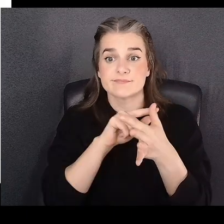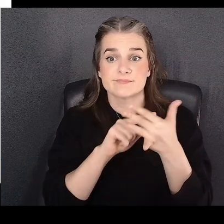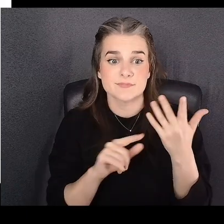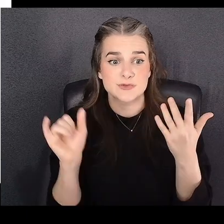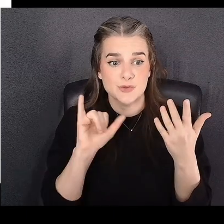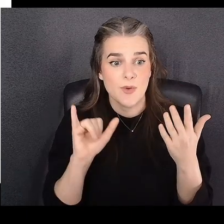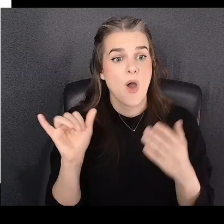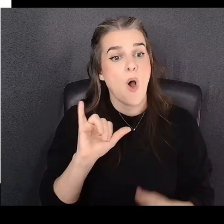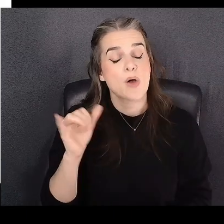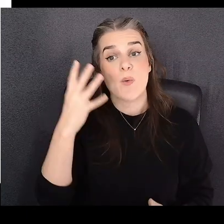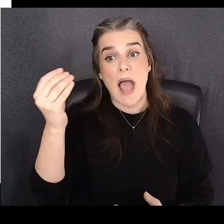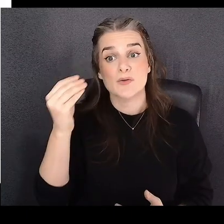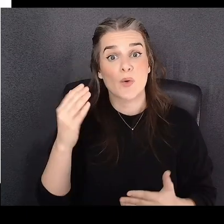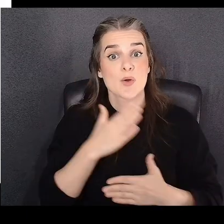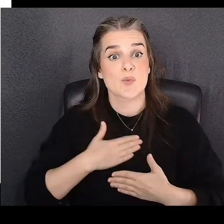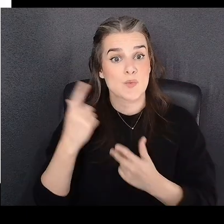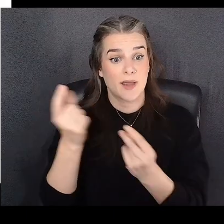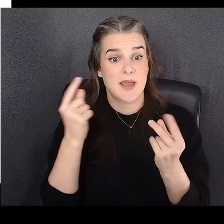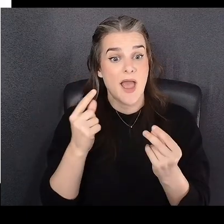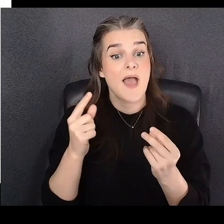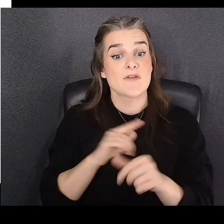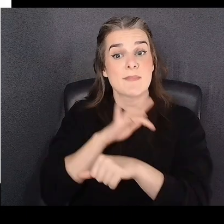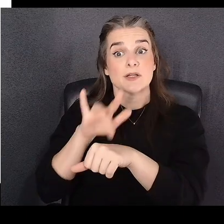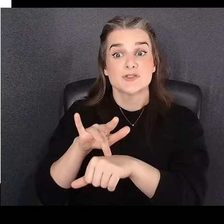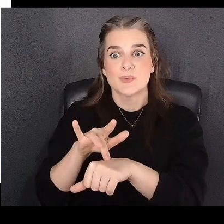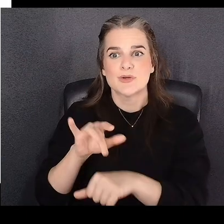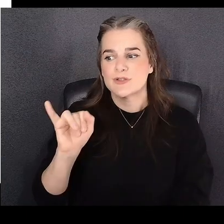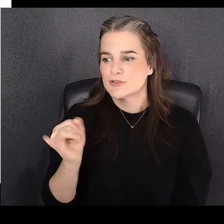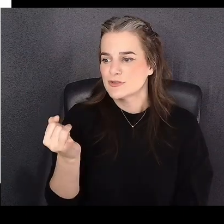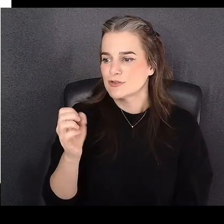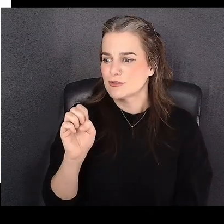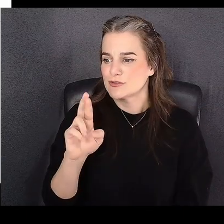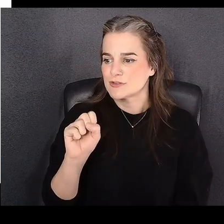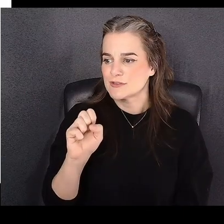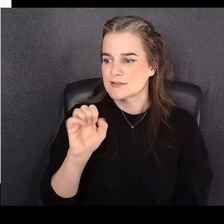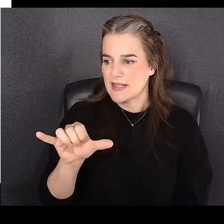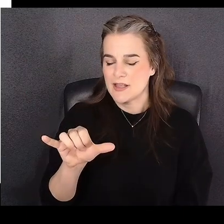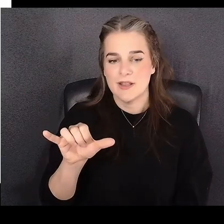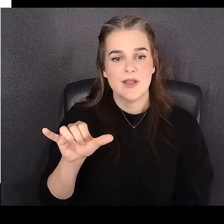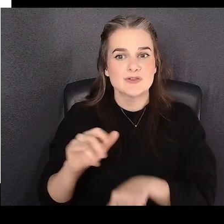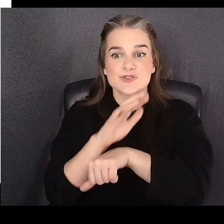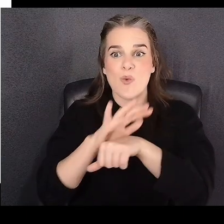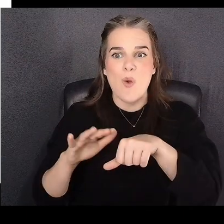they have accessible beach wheelchairs. We do an annual trip. Yeah, so that's always something